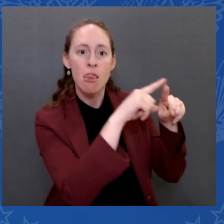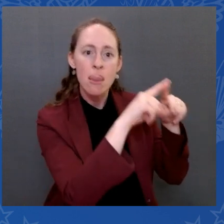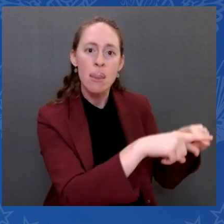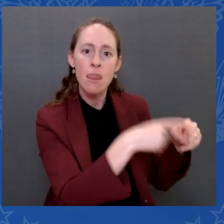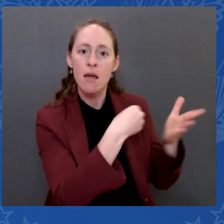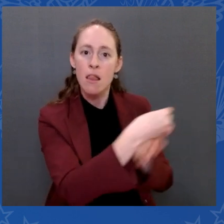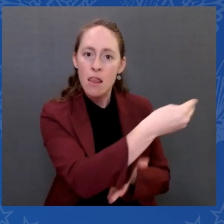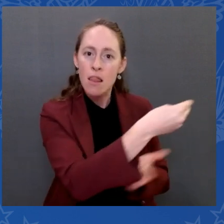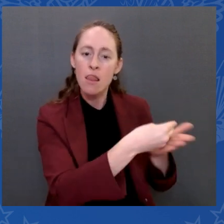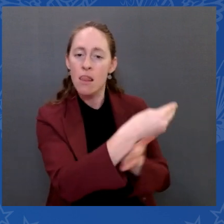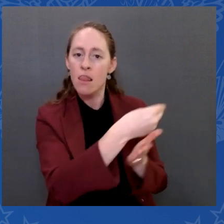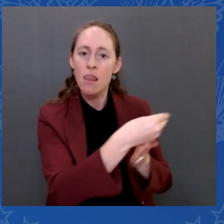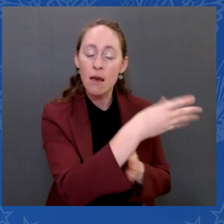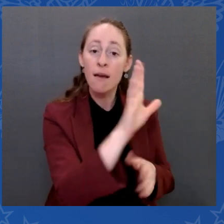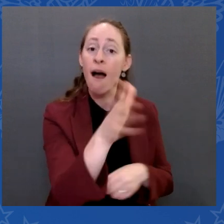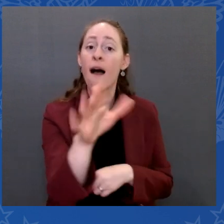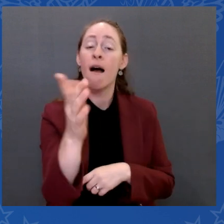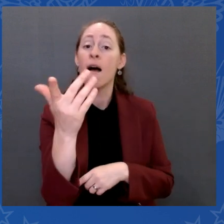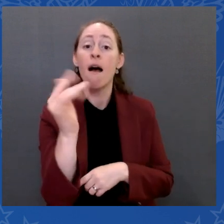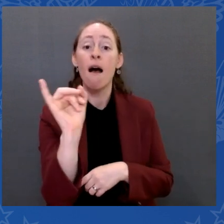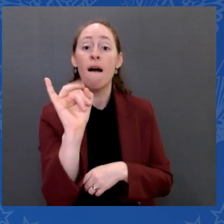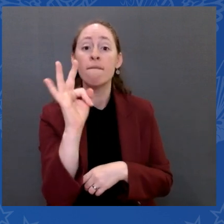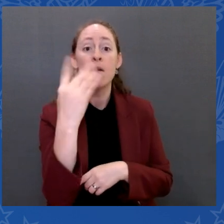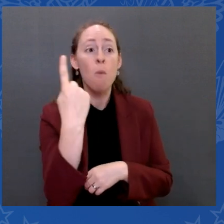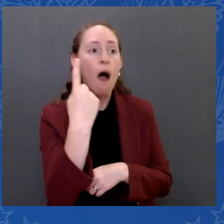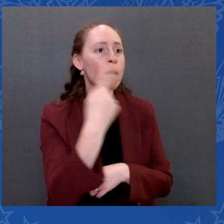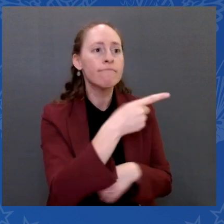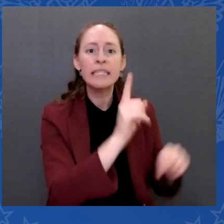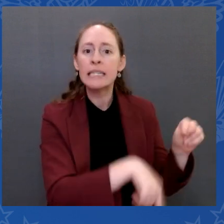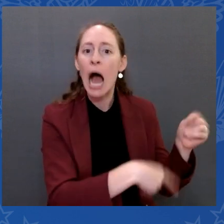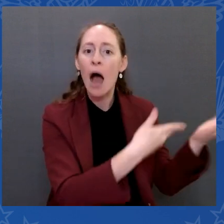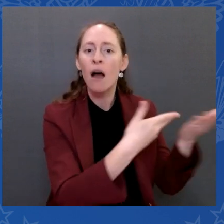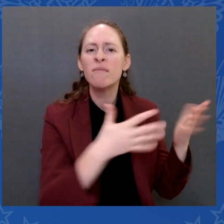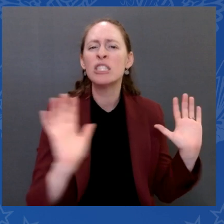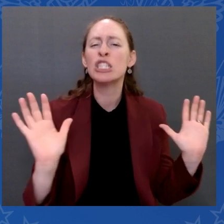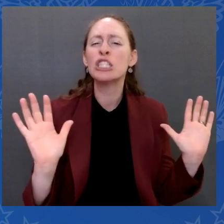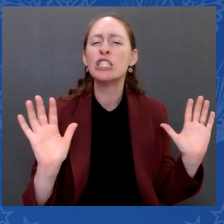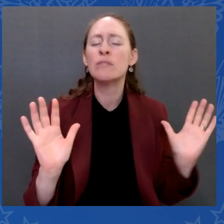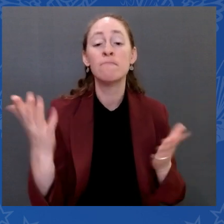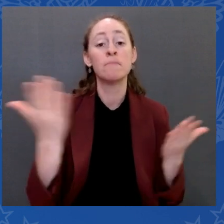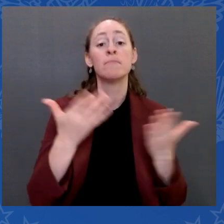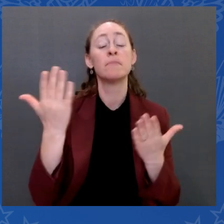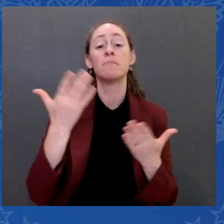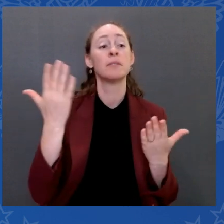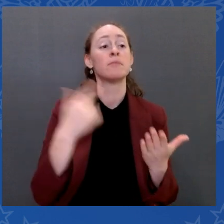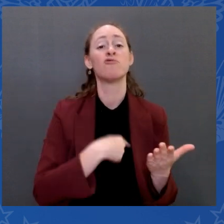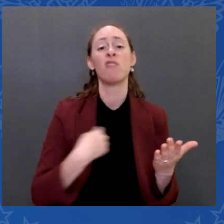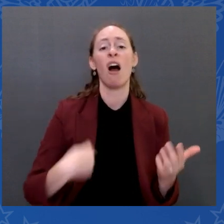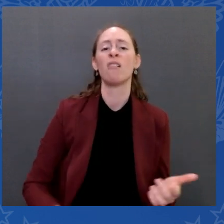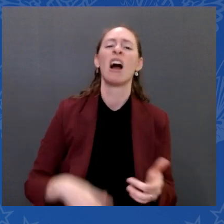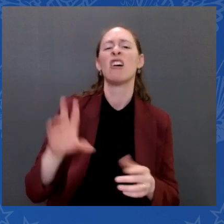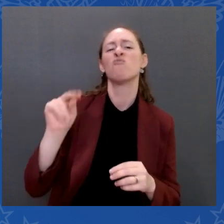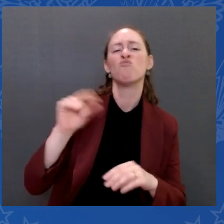or inhibit Taiwan from exporting its chips or building them, we would have a serious economic